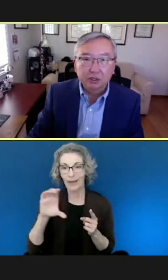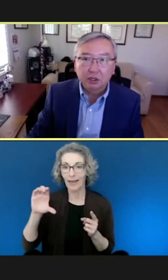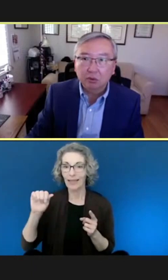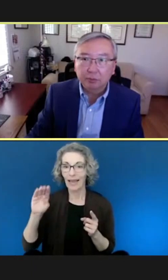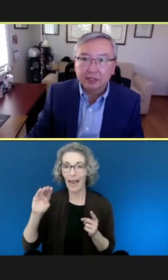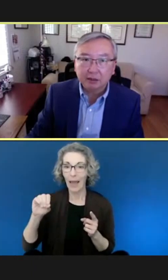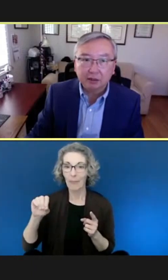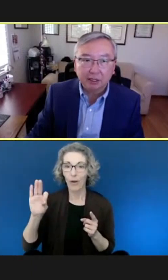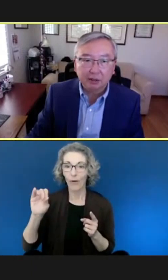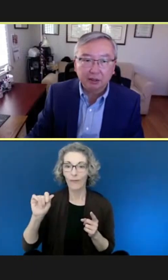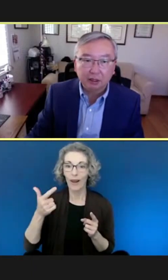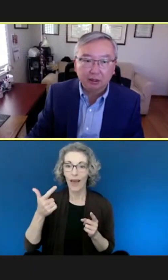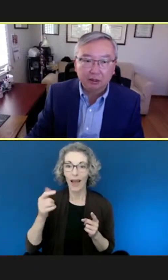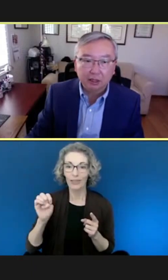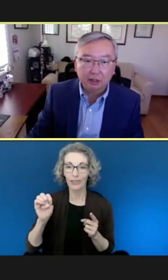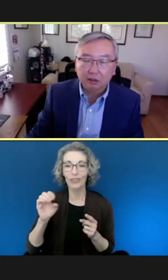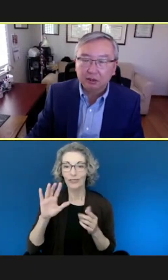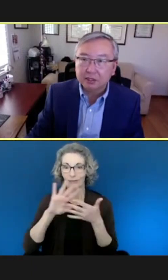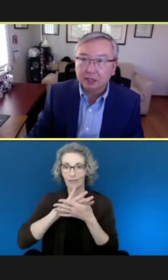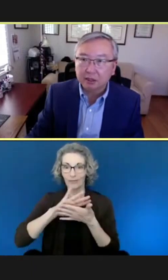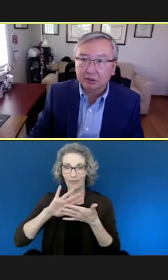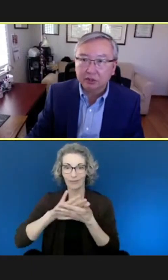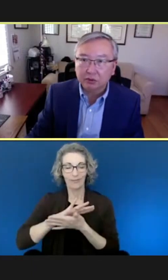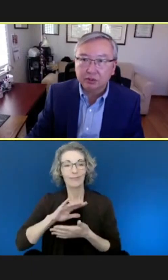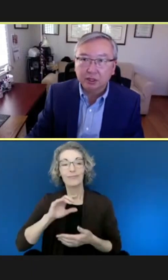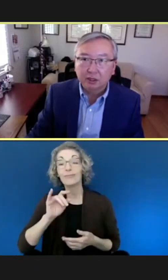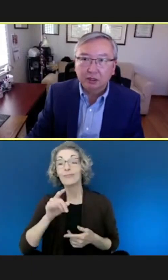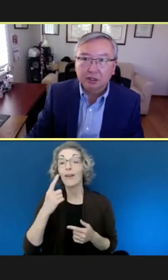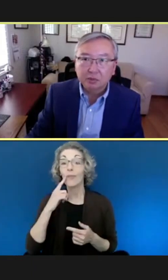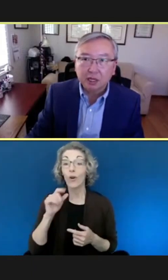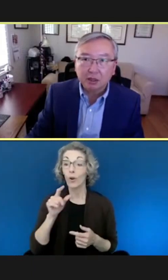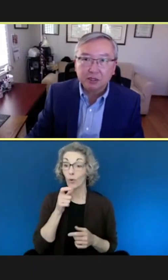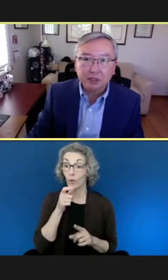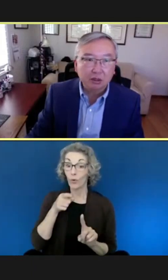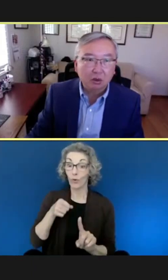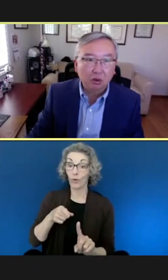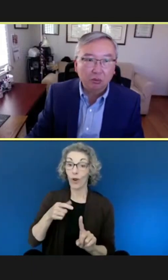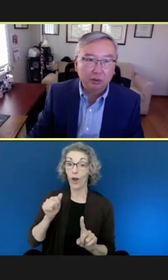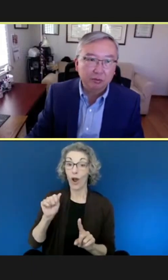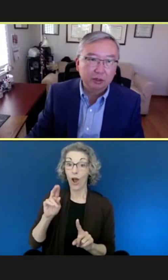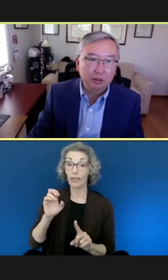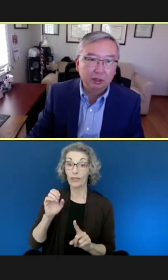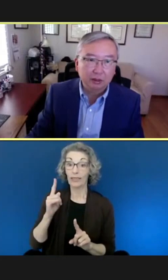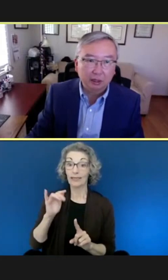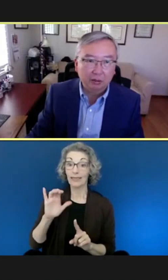So basically, in autistic individuals, sometimes they cope,